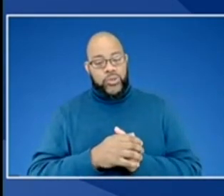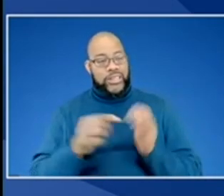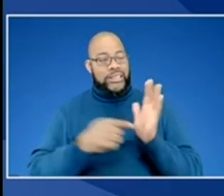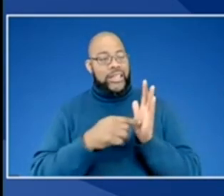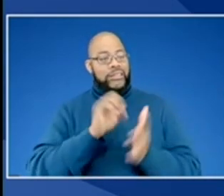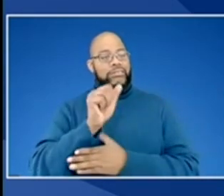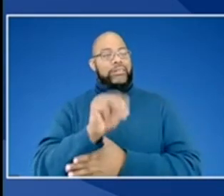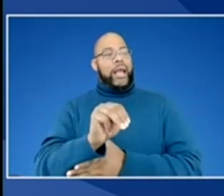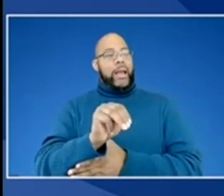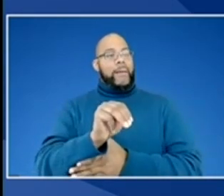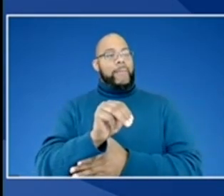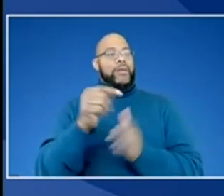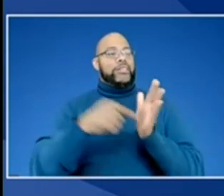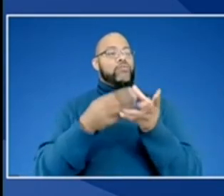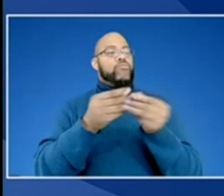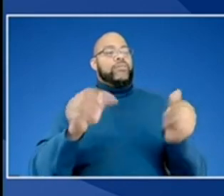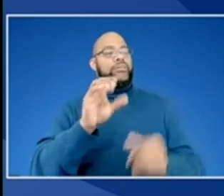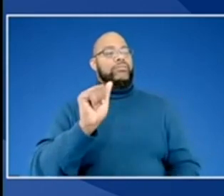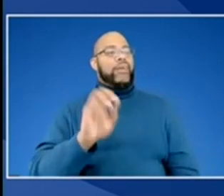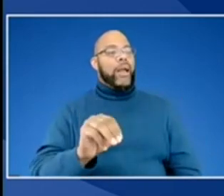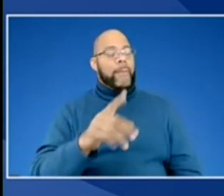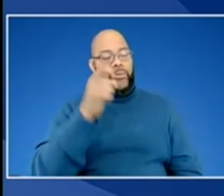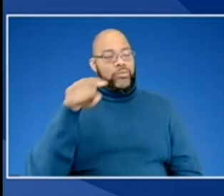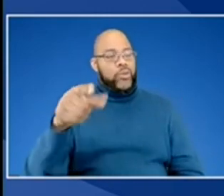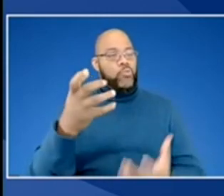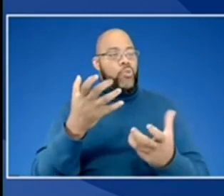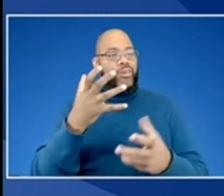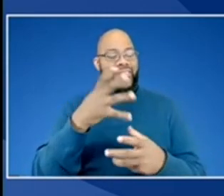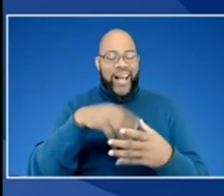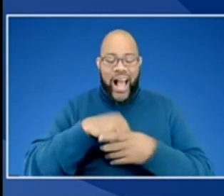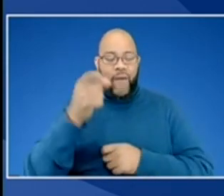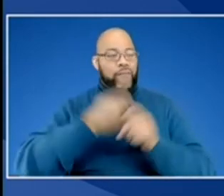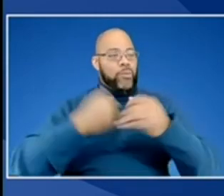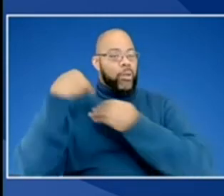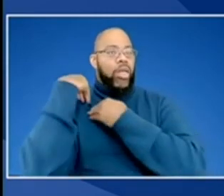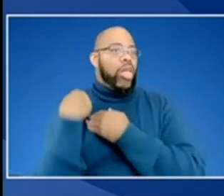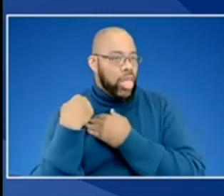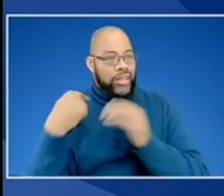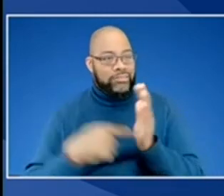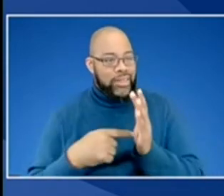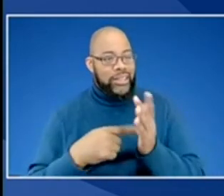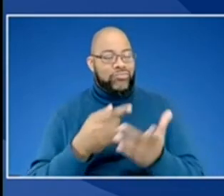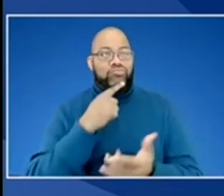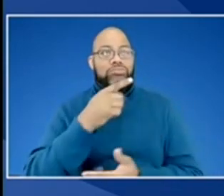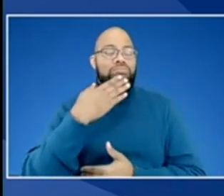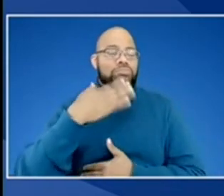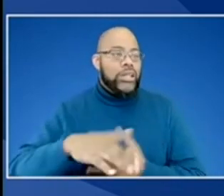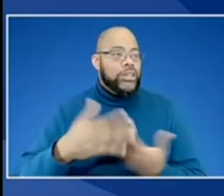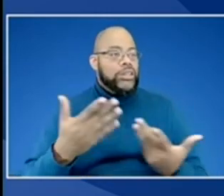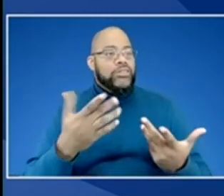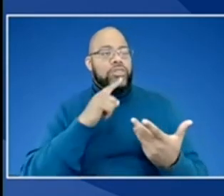relief scams because they want to get out from the burden of that debt so badly. They are so afraid of having this